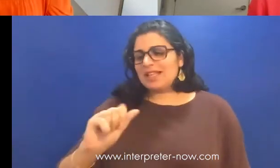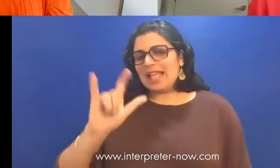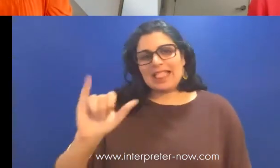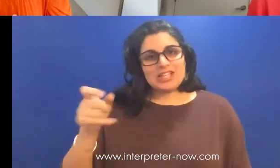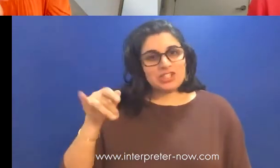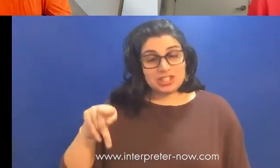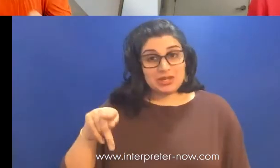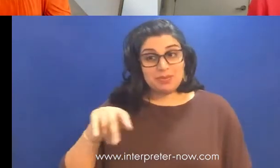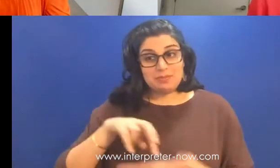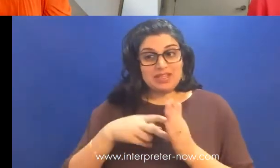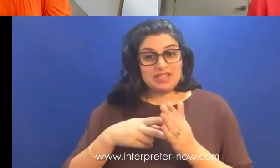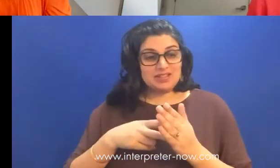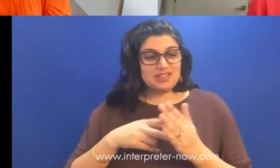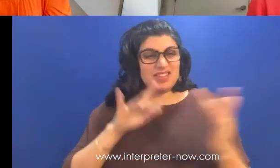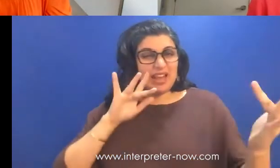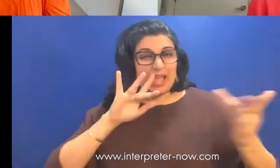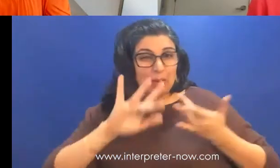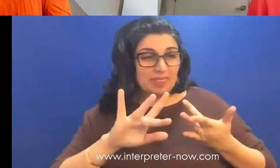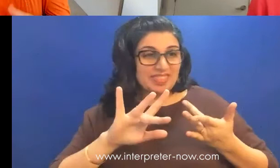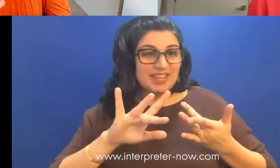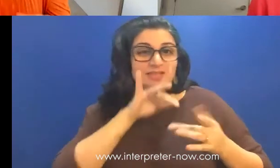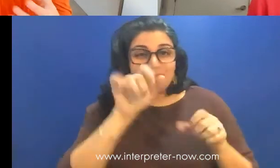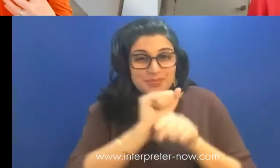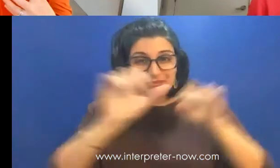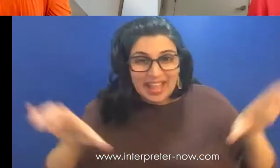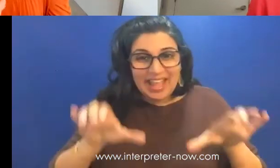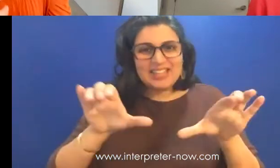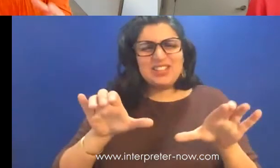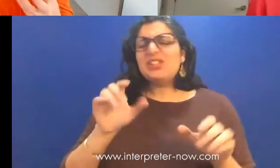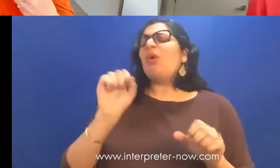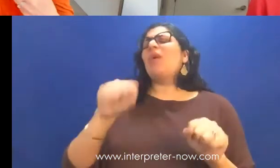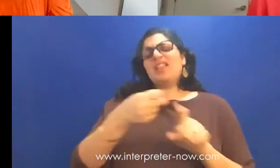And so, can you talk about how leaders can develop empathy?